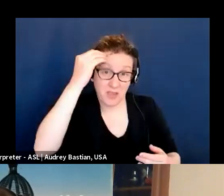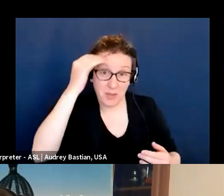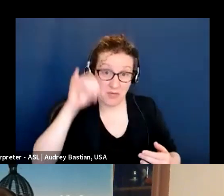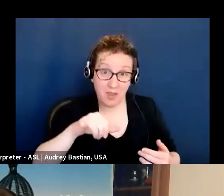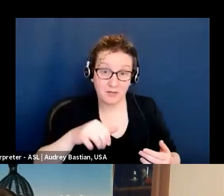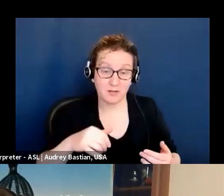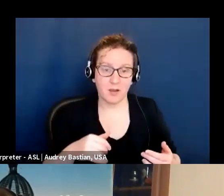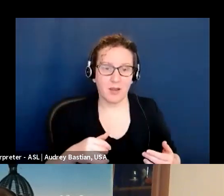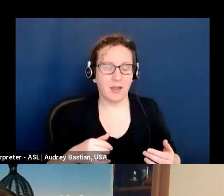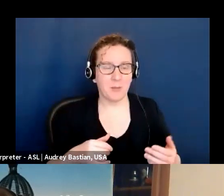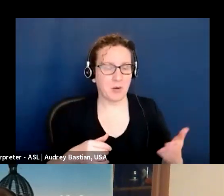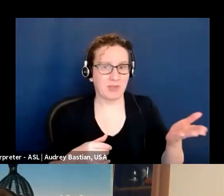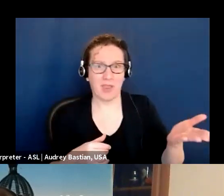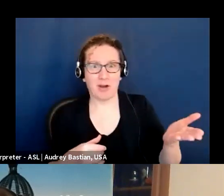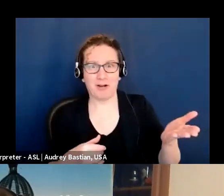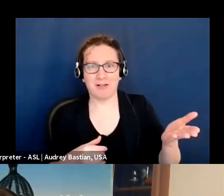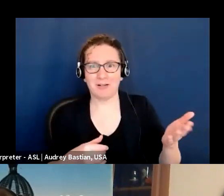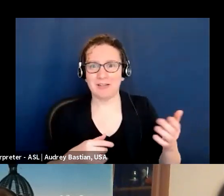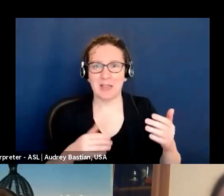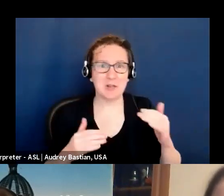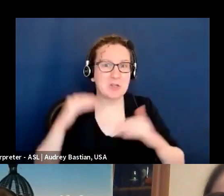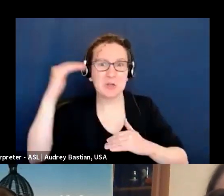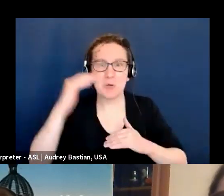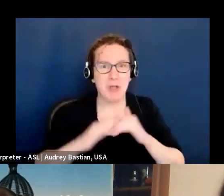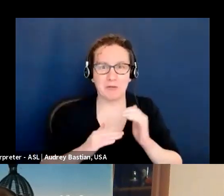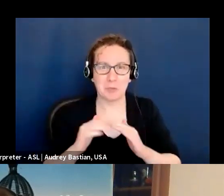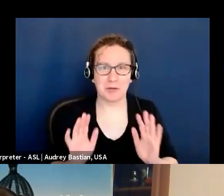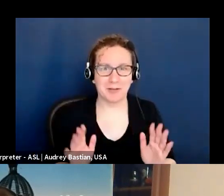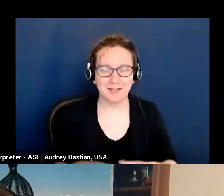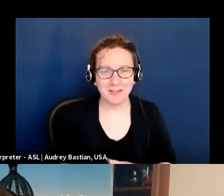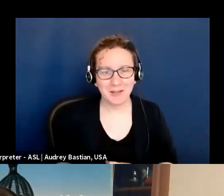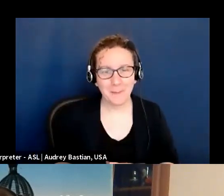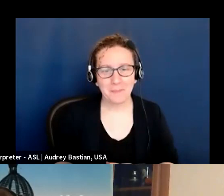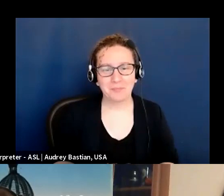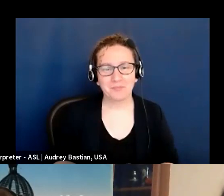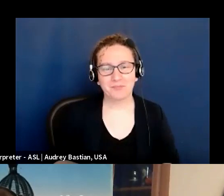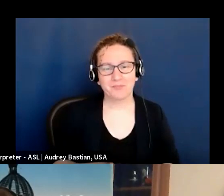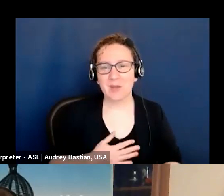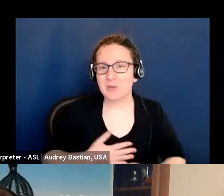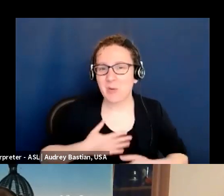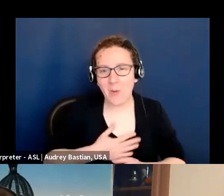oh, my goodness, it's too comfortable. And you know, when I go to somewhere in Georgia,